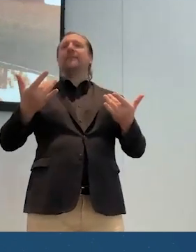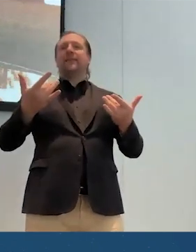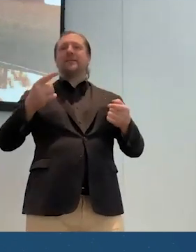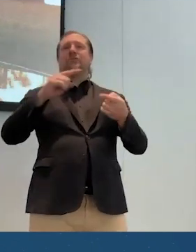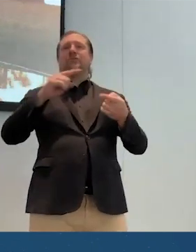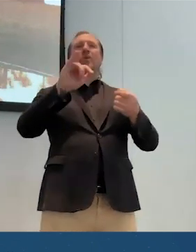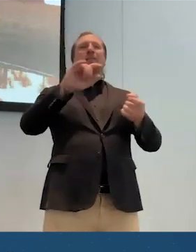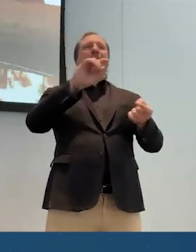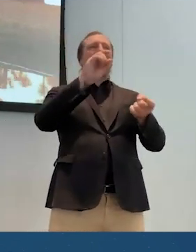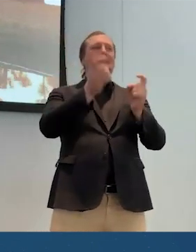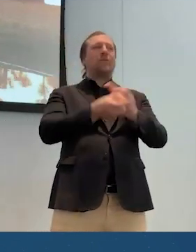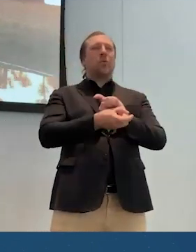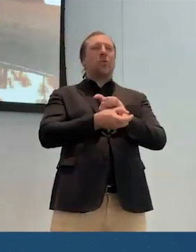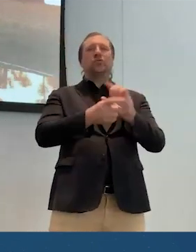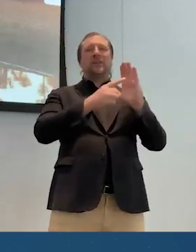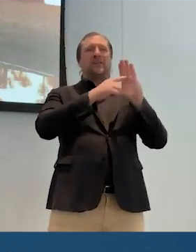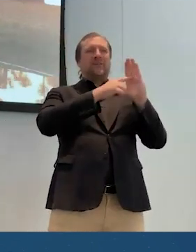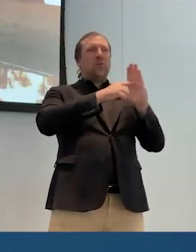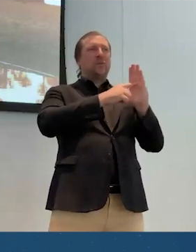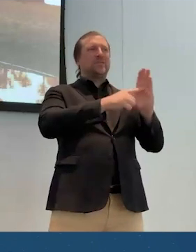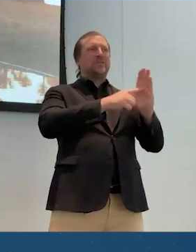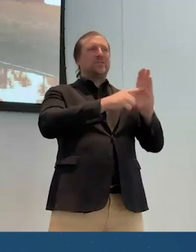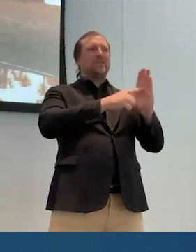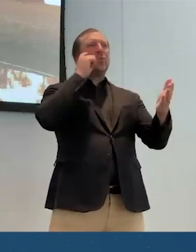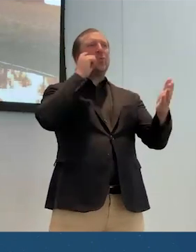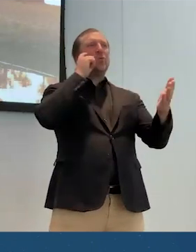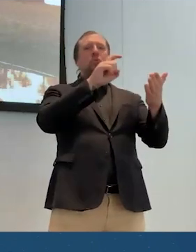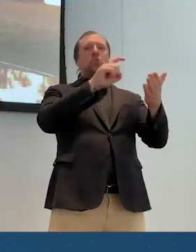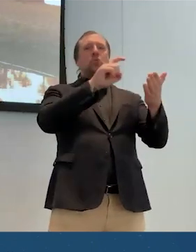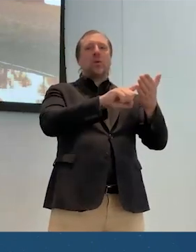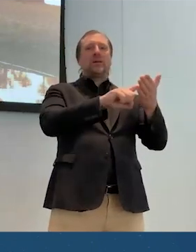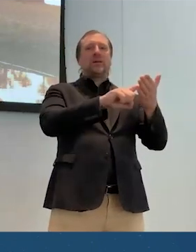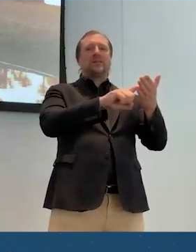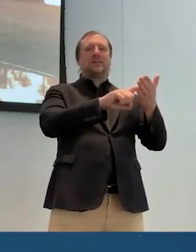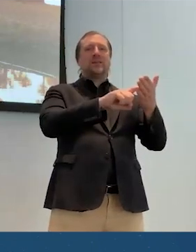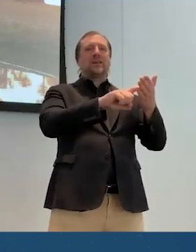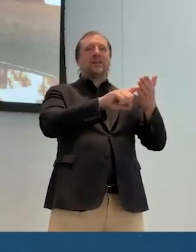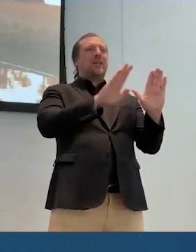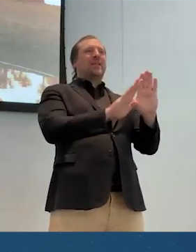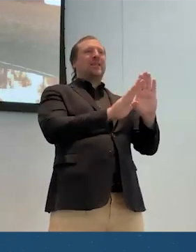For example, you notice a spike in joy corresponding